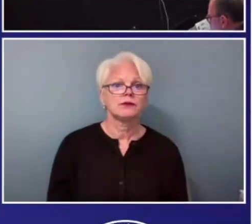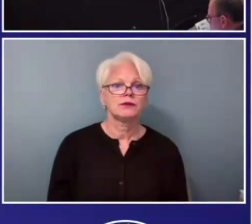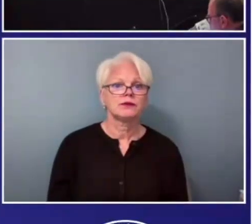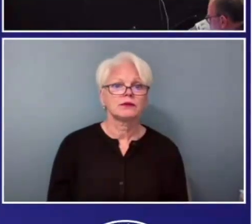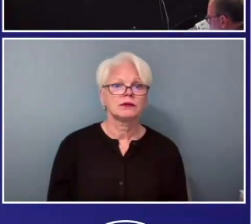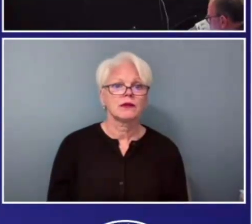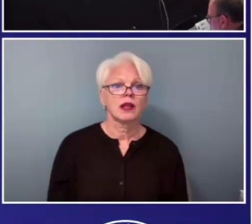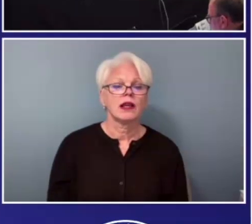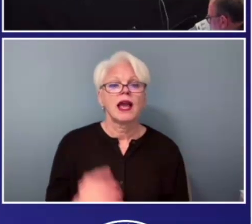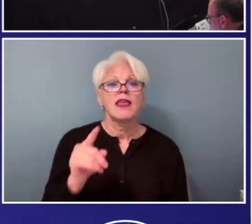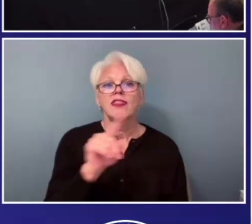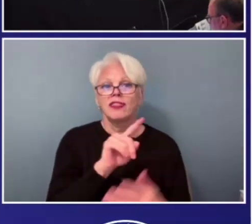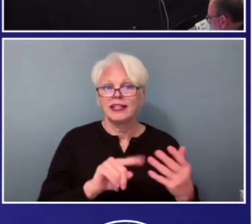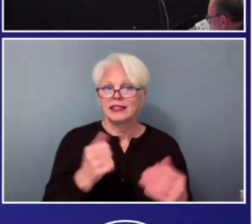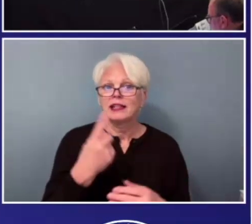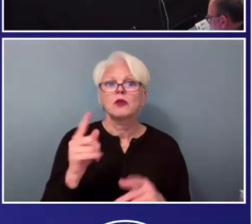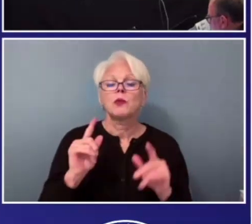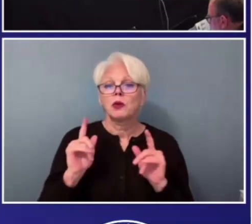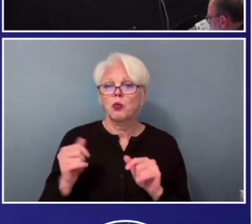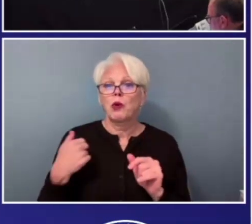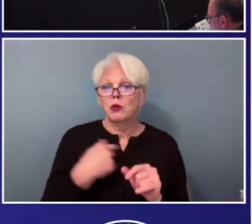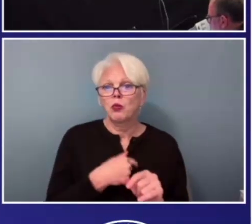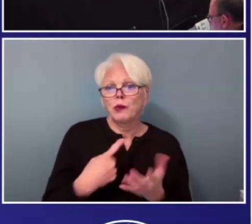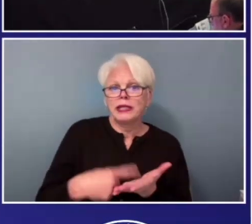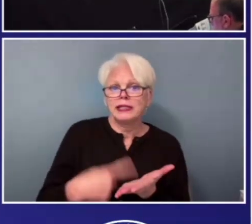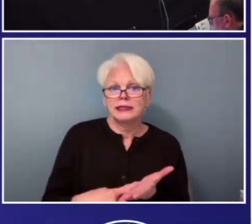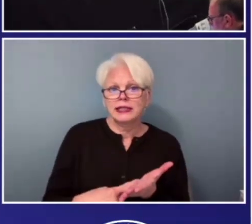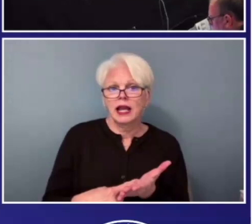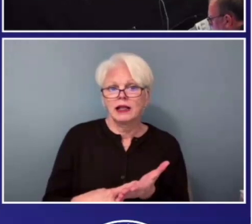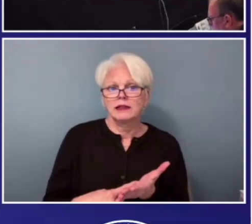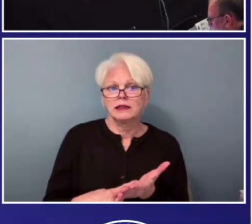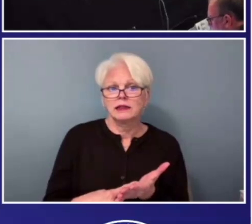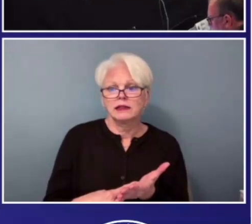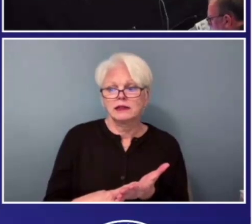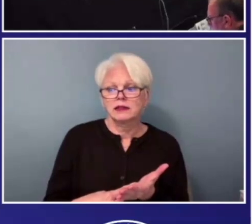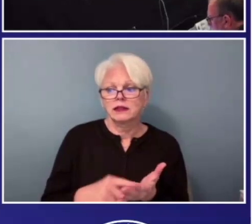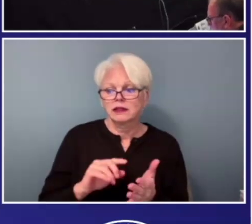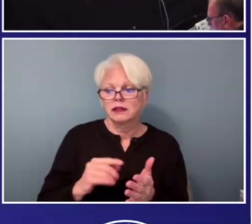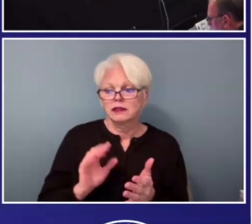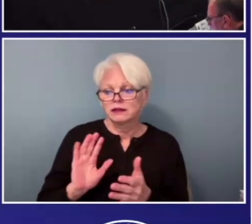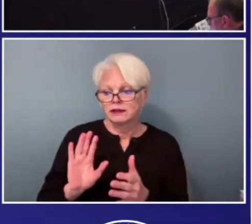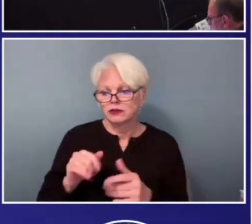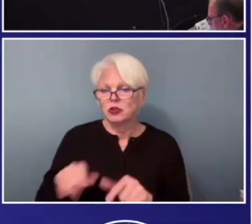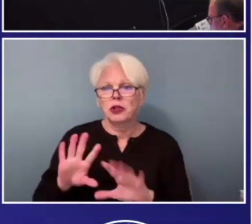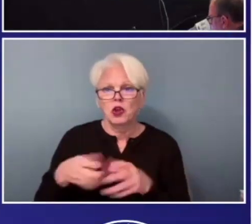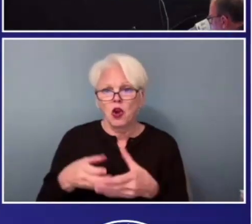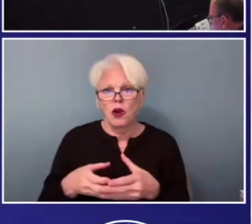and this is another one, when we discussed in our caucus about --